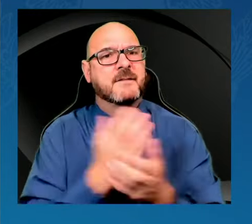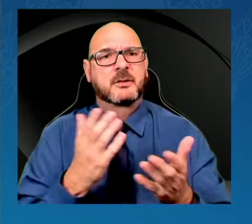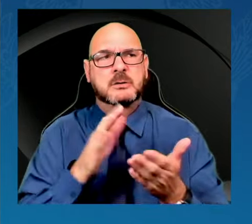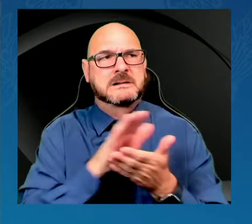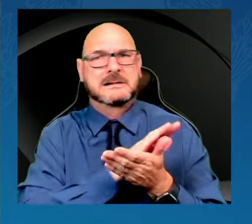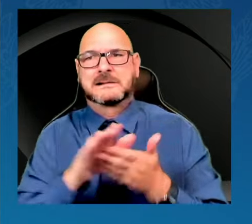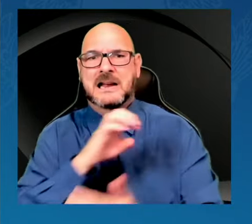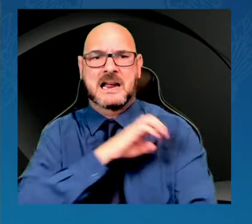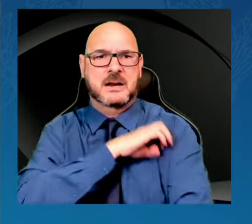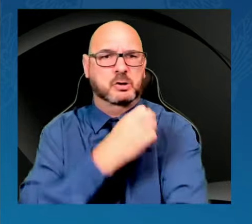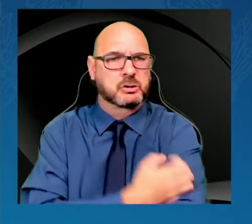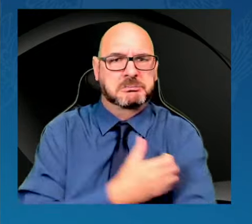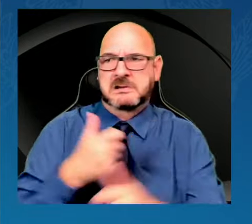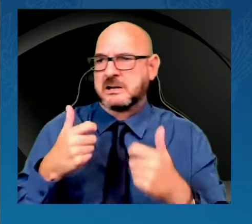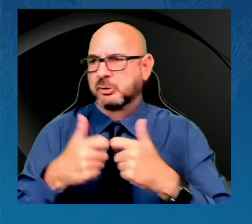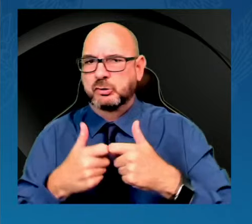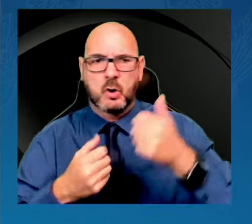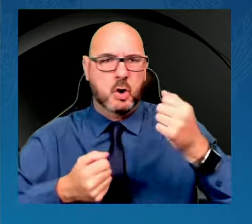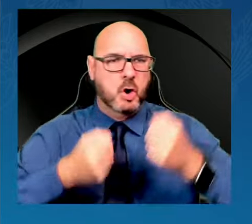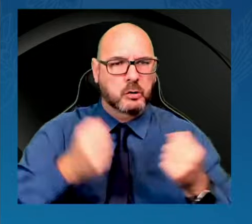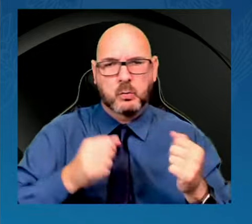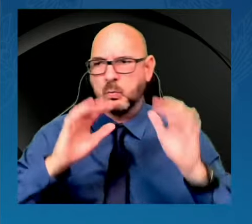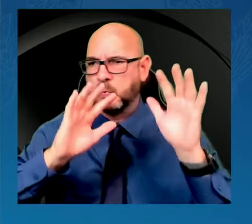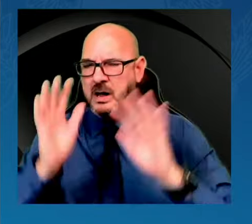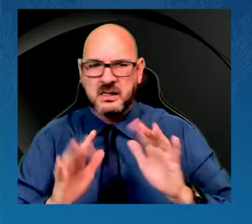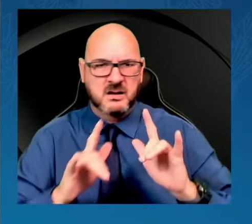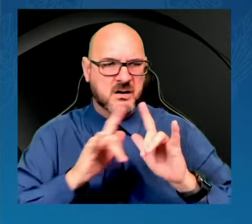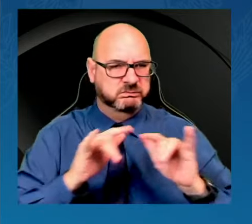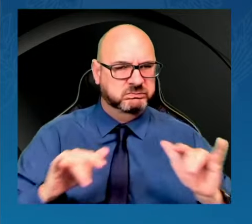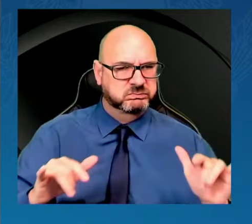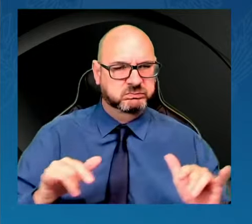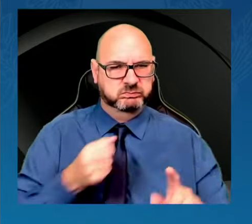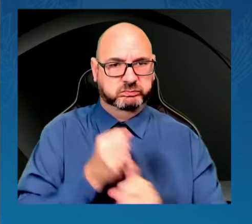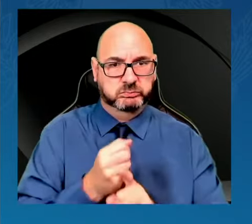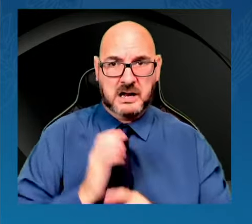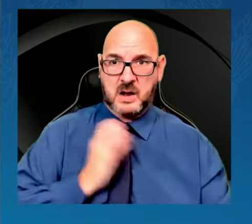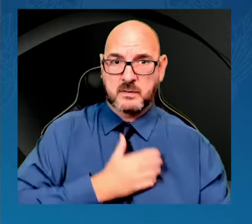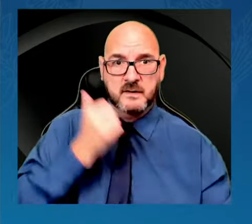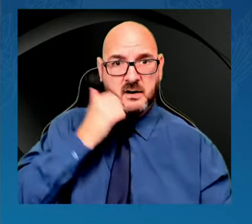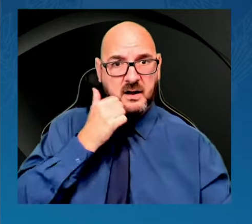that it has on our daily lives now. I am so thankful for her leadership